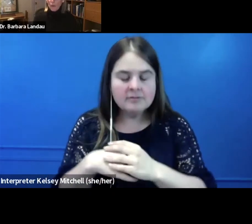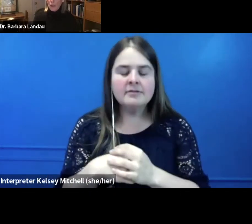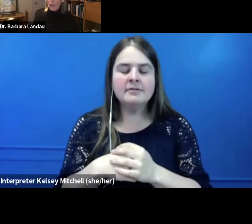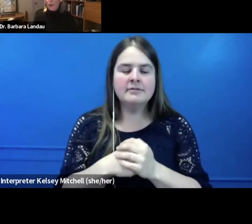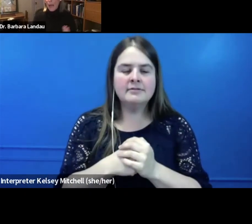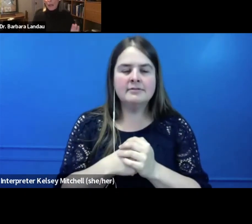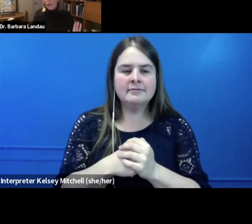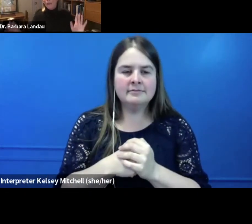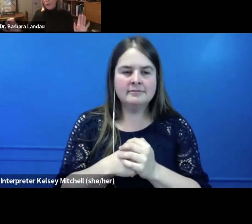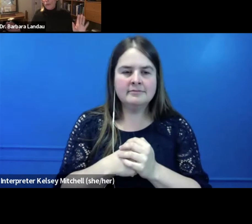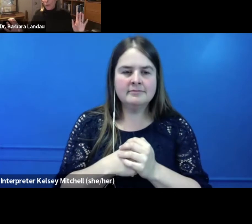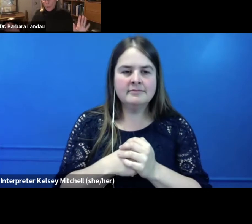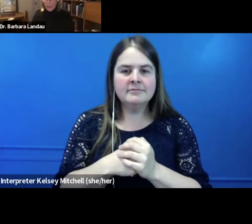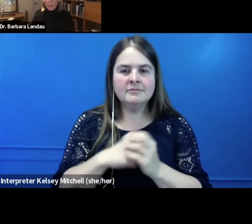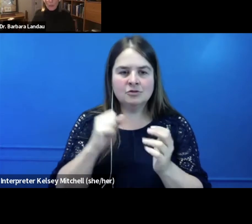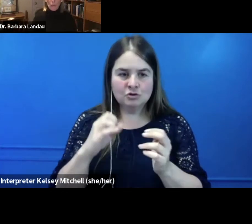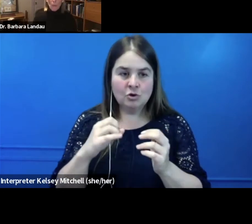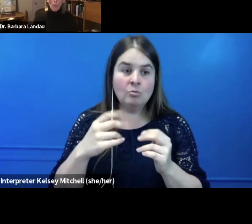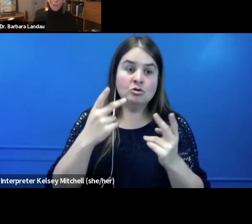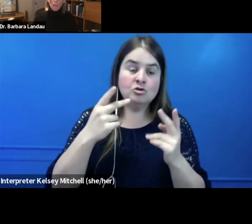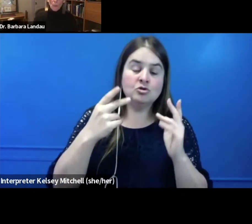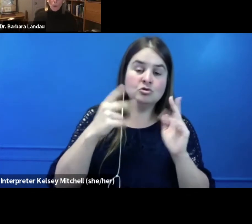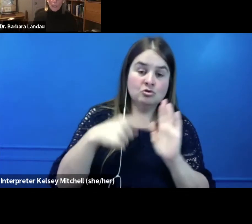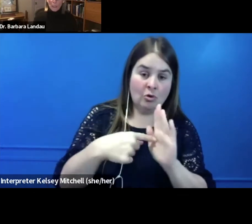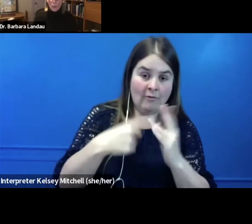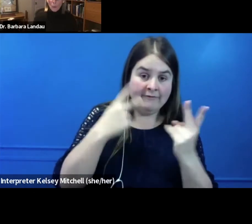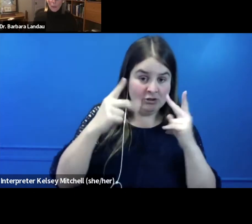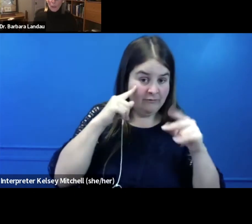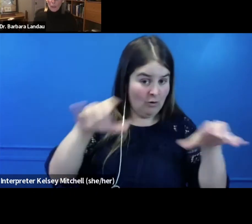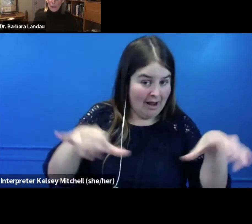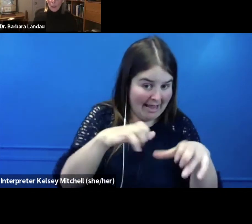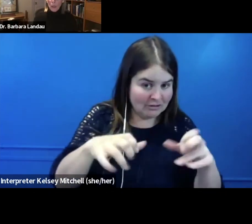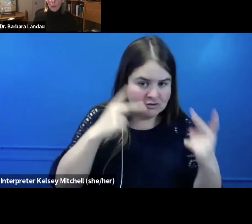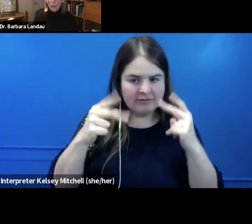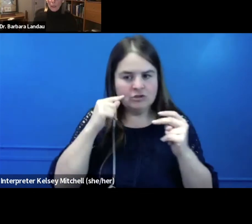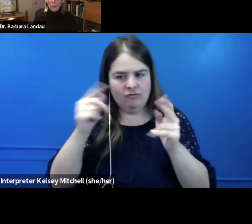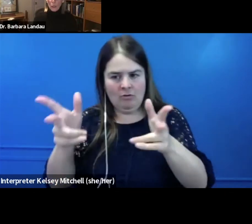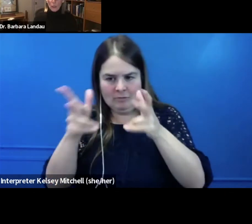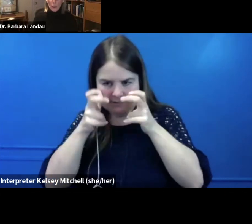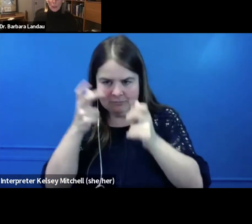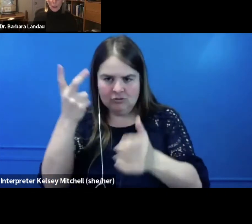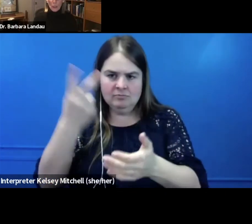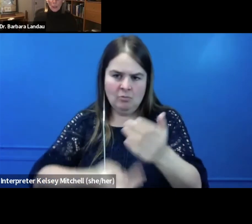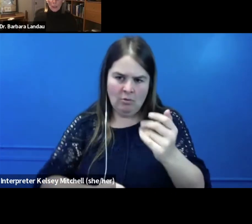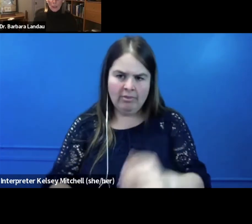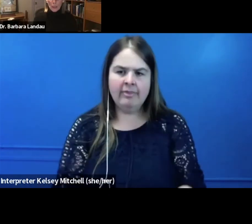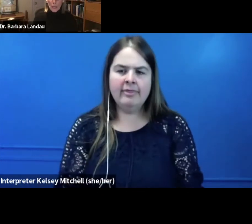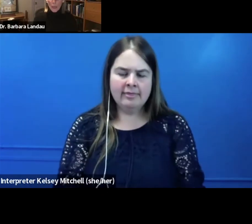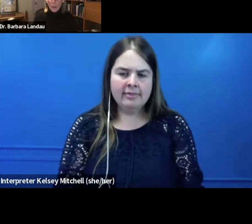vision for action and vision for perception